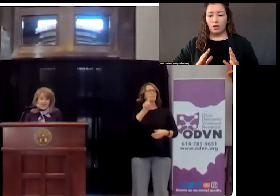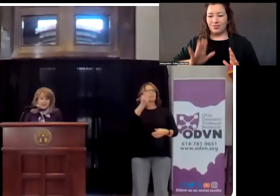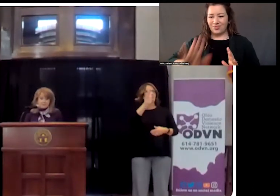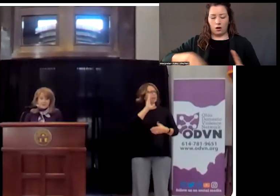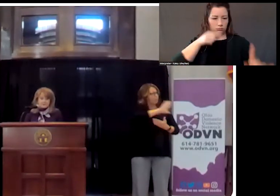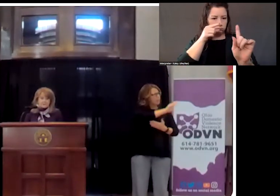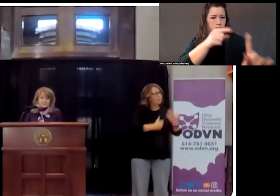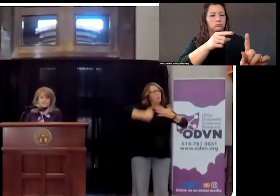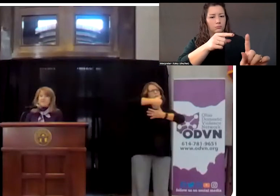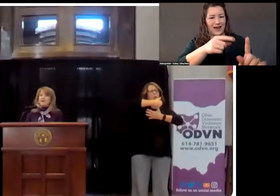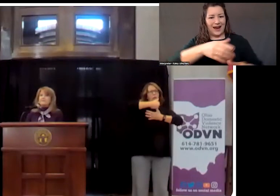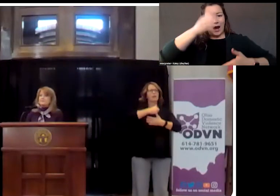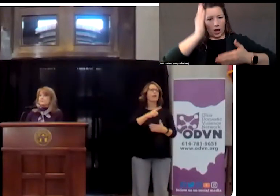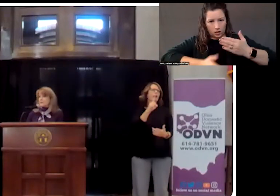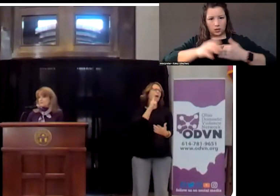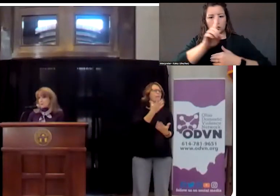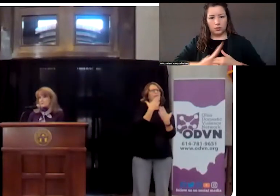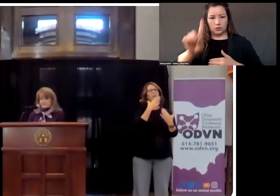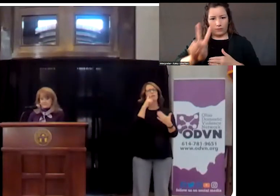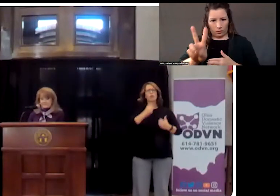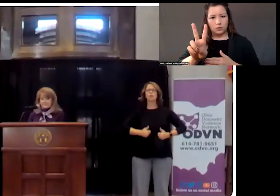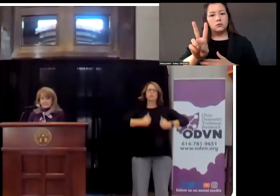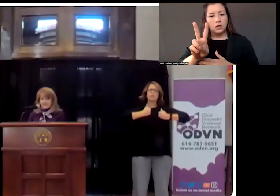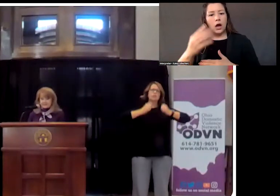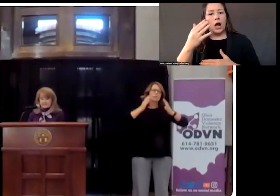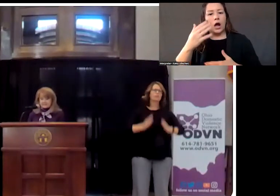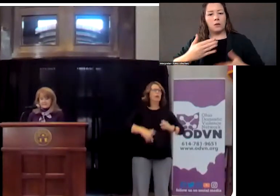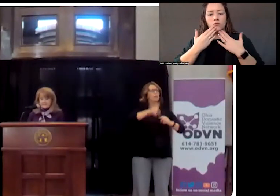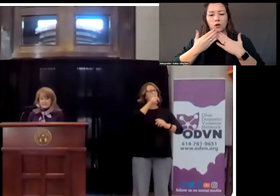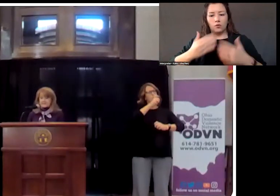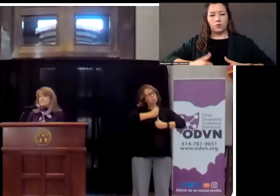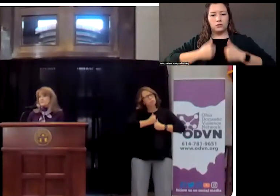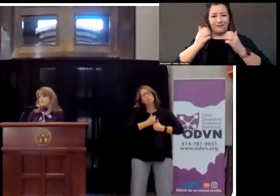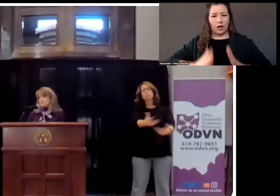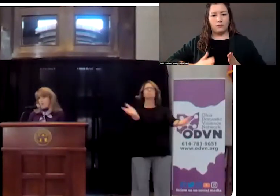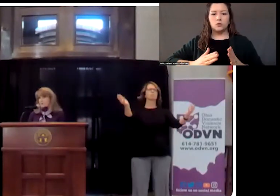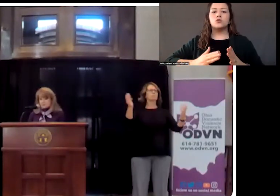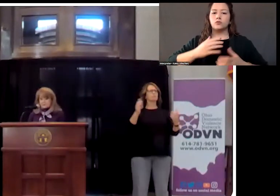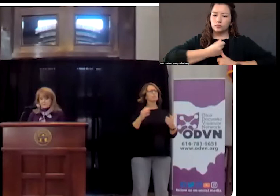I'm grateful for survivors who have broken their silence, exposing the raw truths